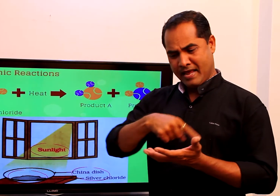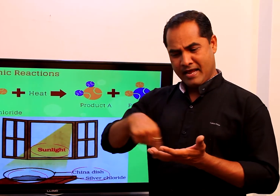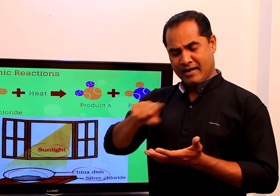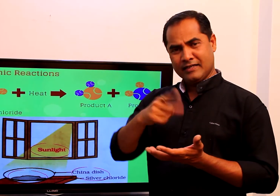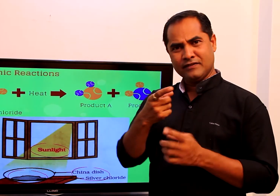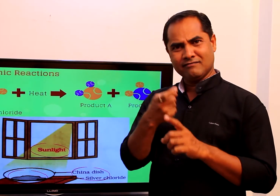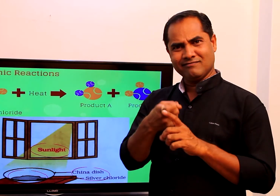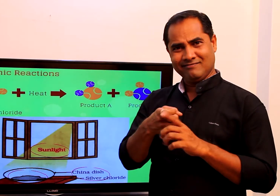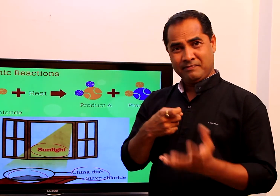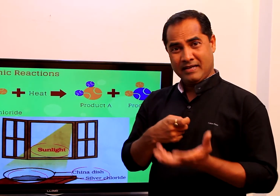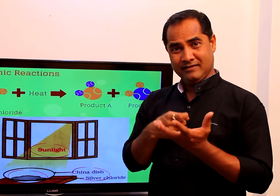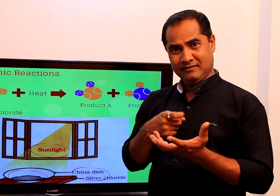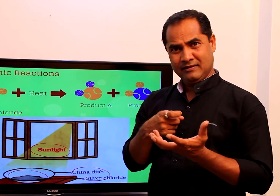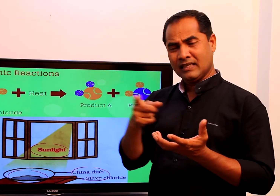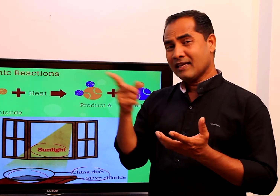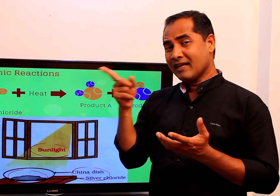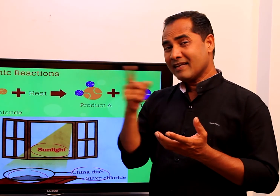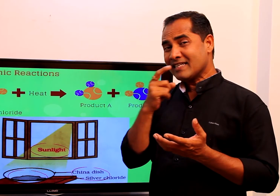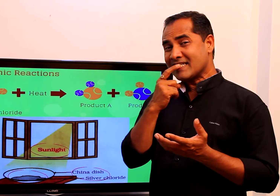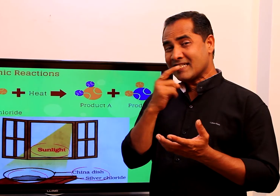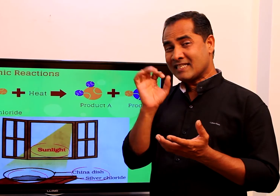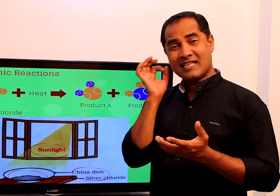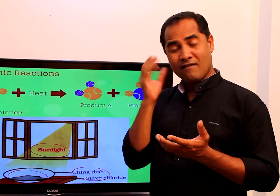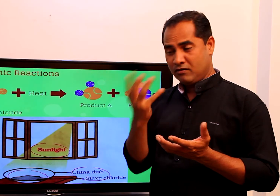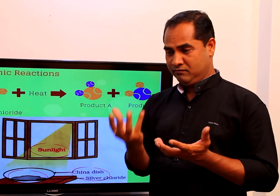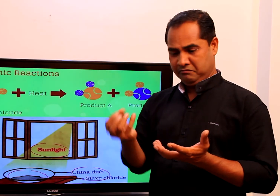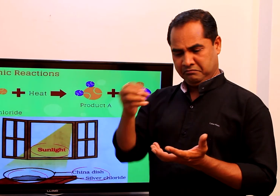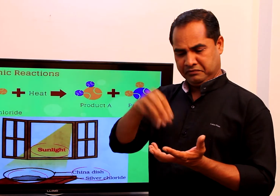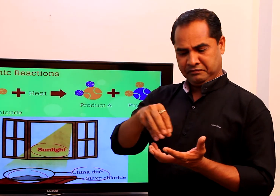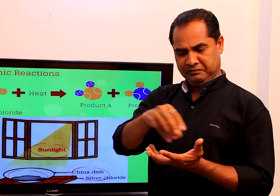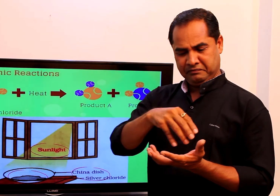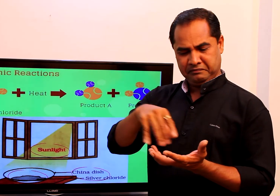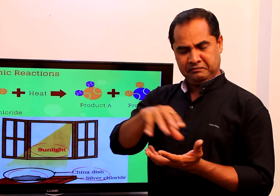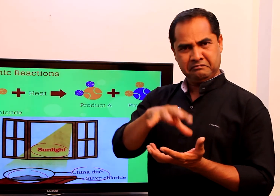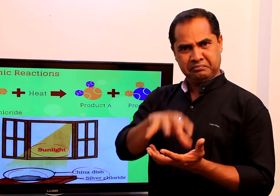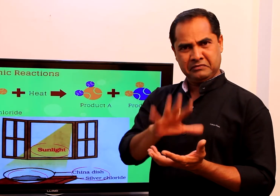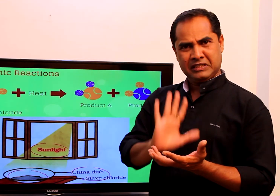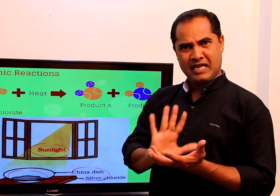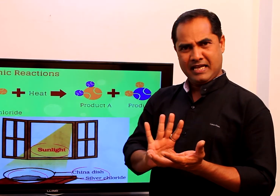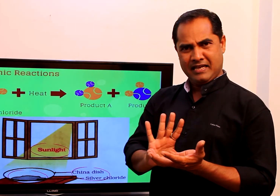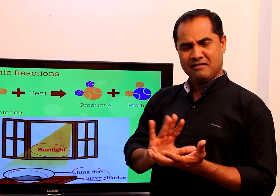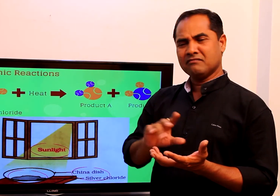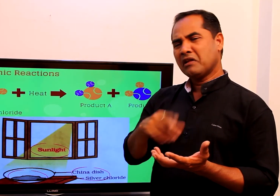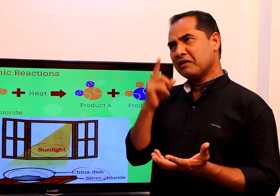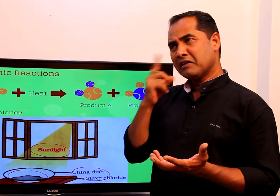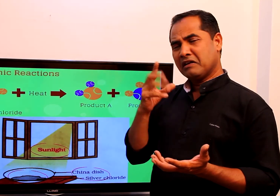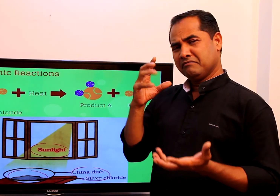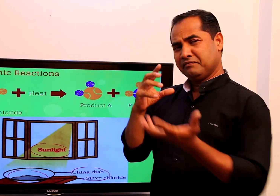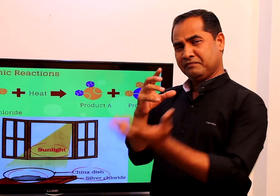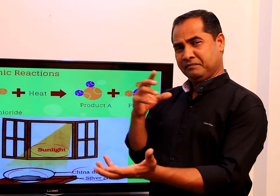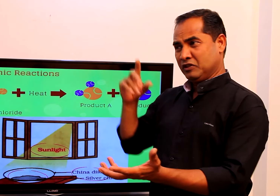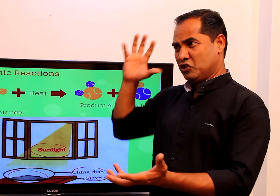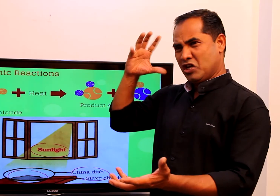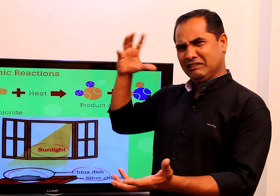So, we take a China dish and we put some silver chloride on it and we put it out